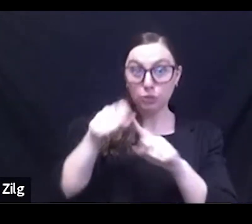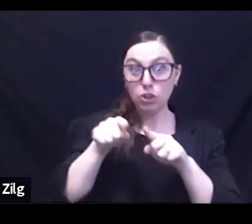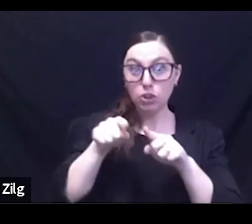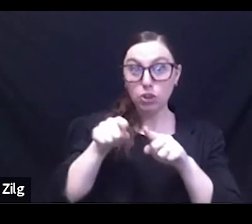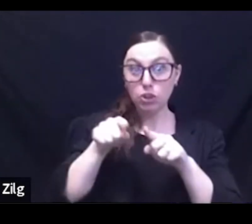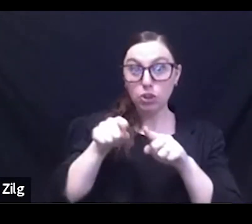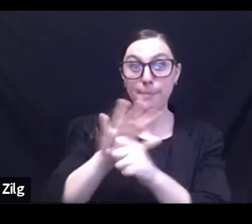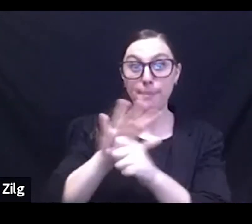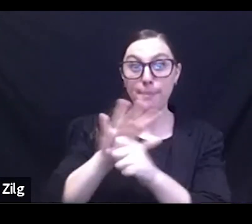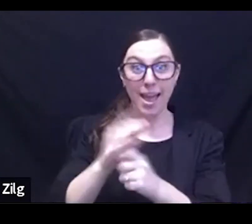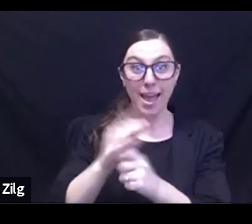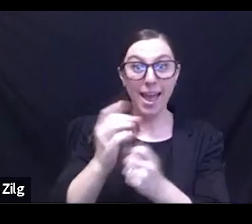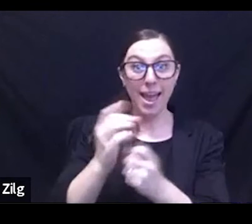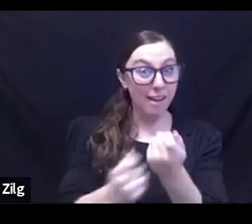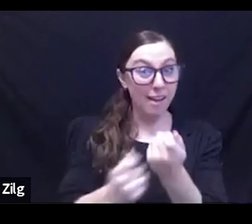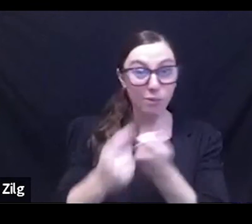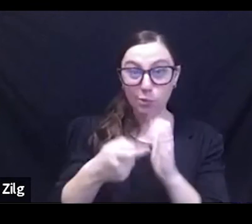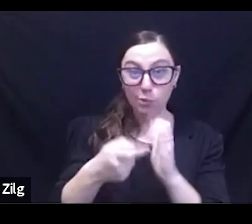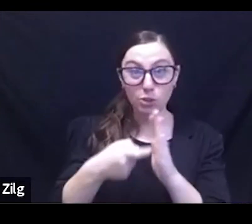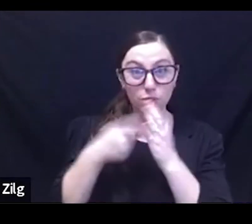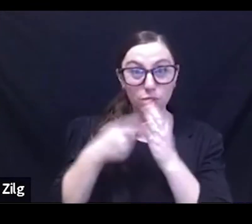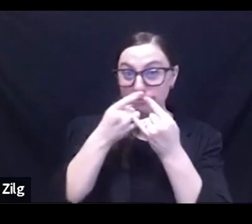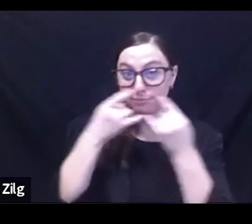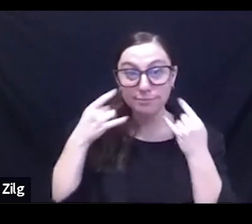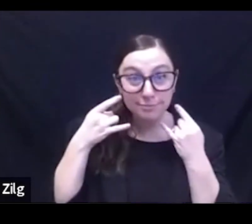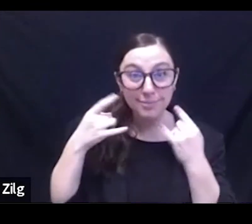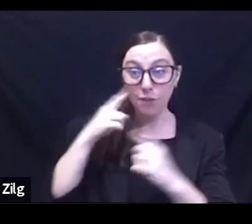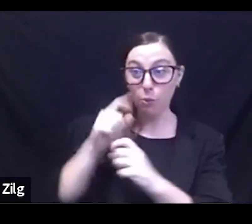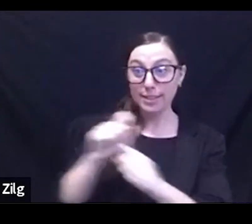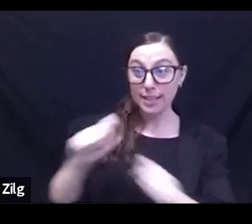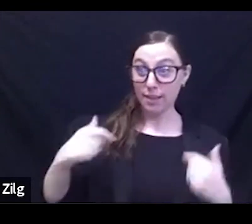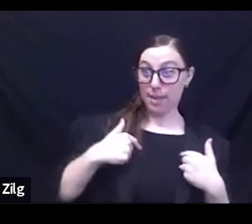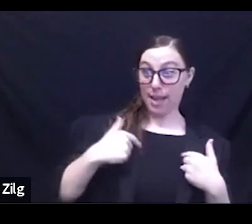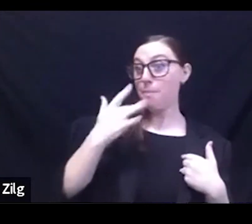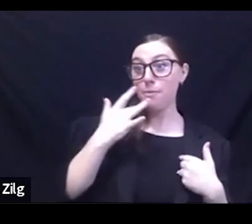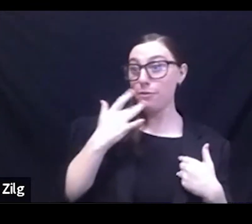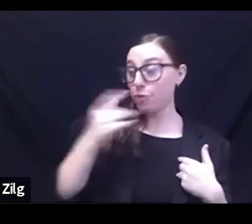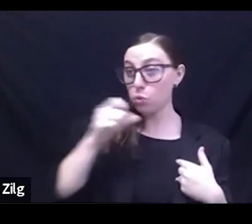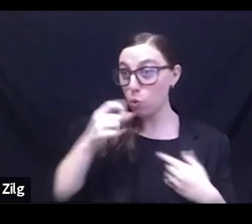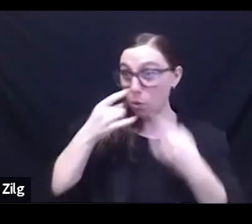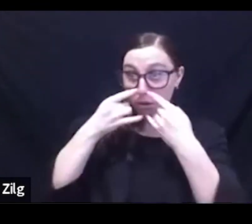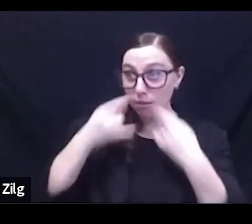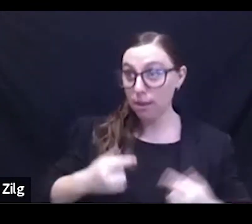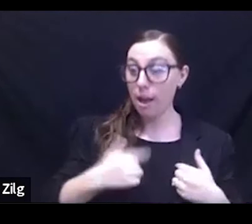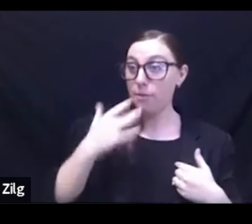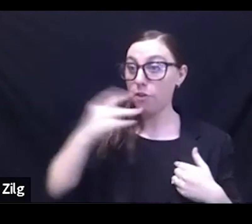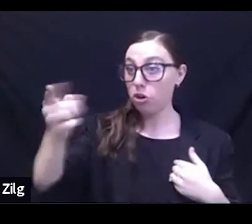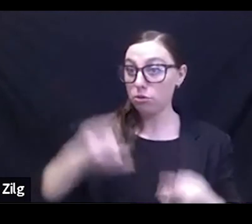to wear masks. for the safety of me, I prefer you not take on that mask and